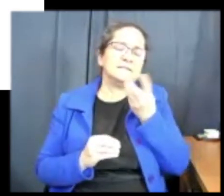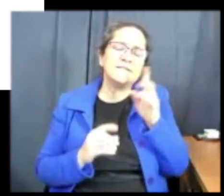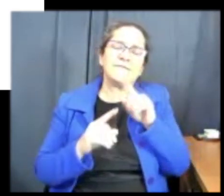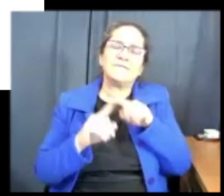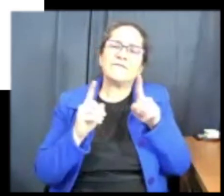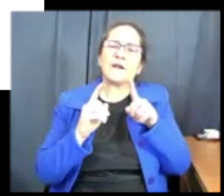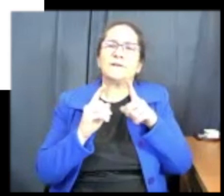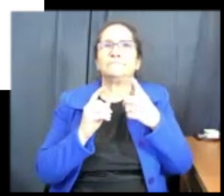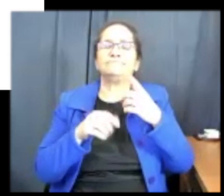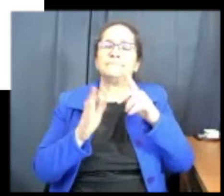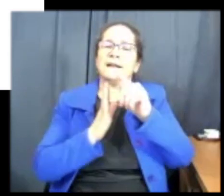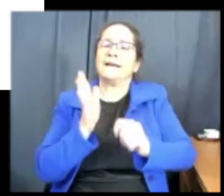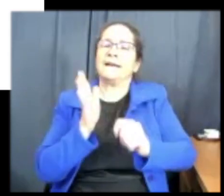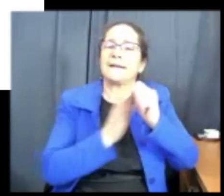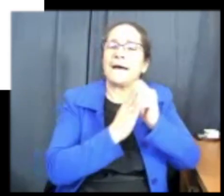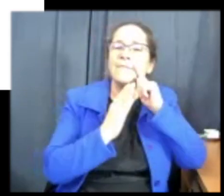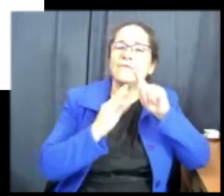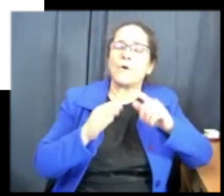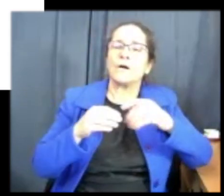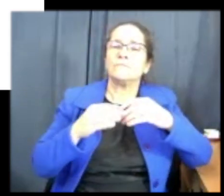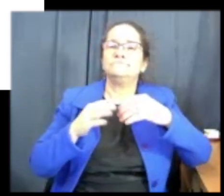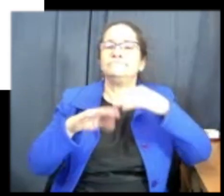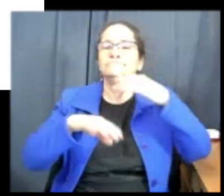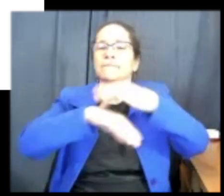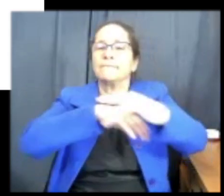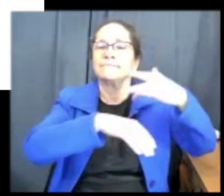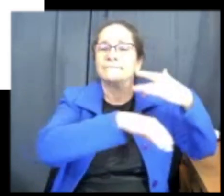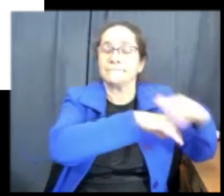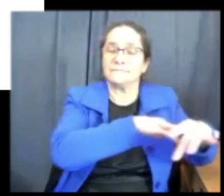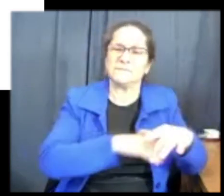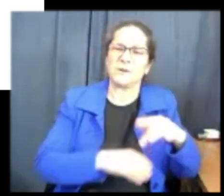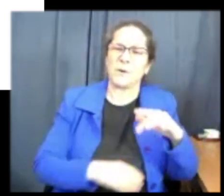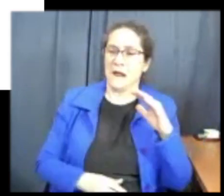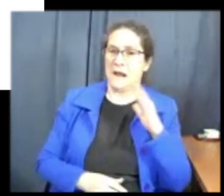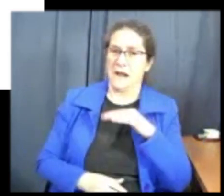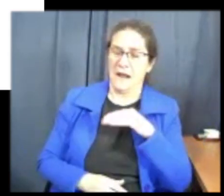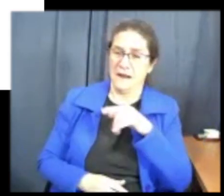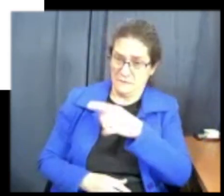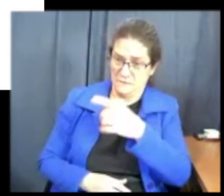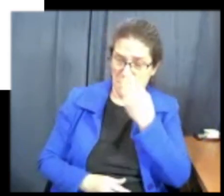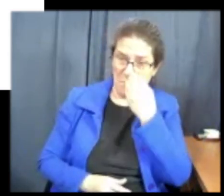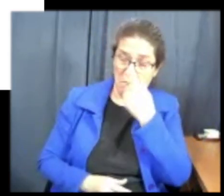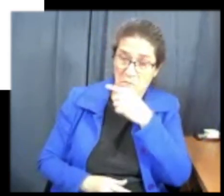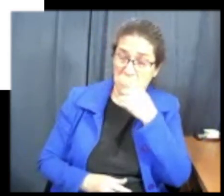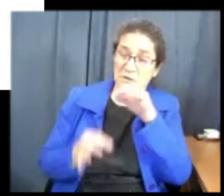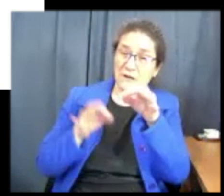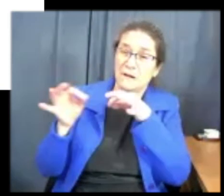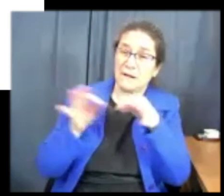a little bit of an overview about that release, and then we'll look specifically at each of those phases.